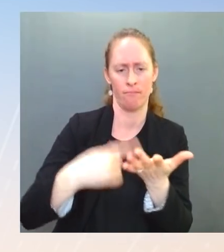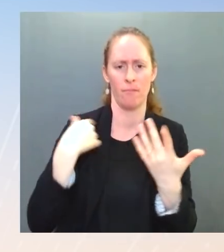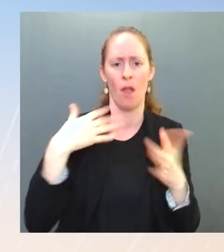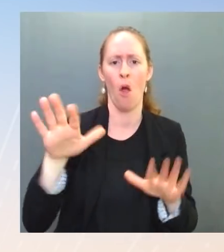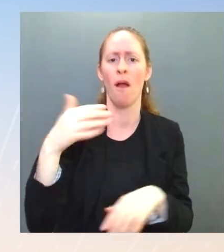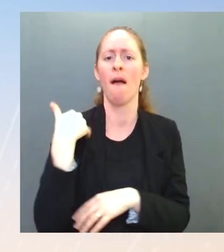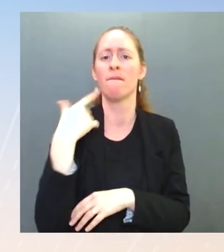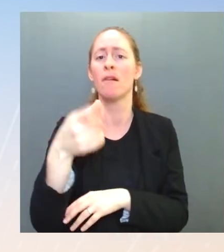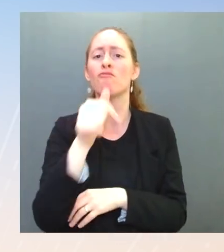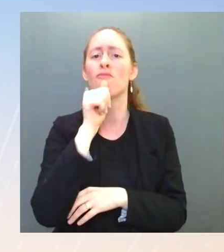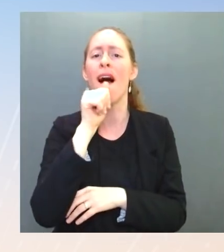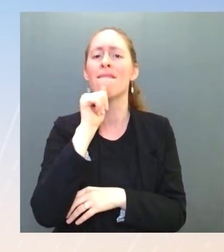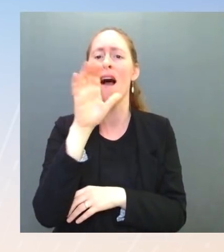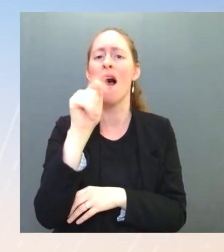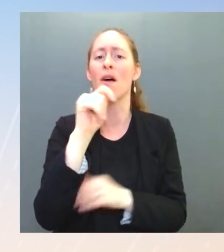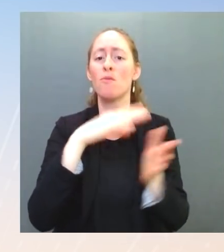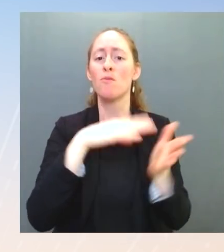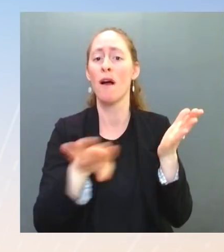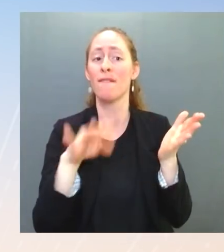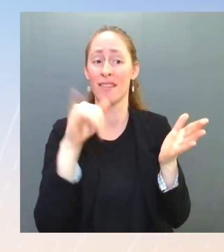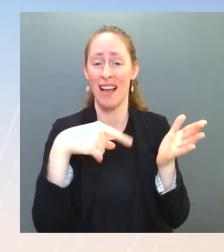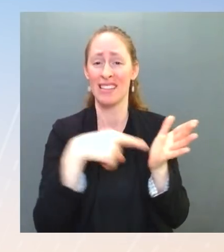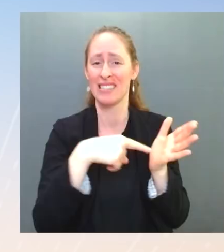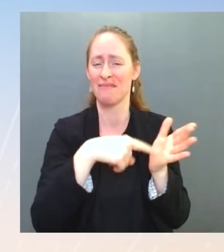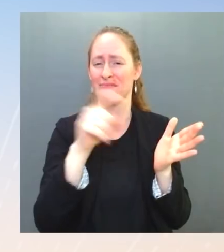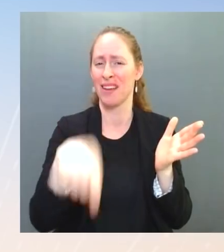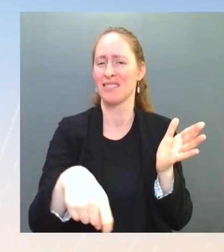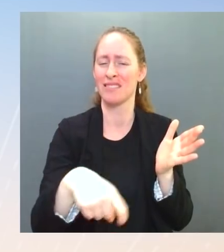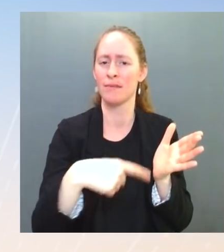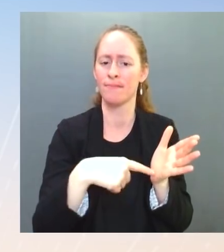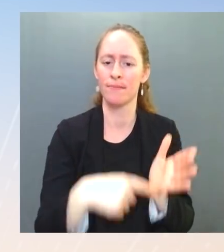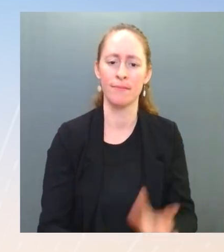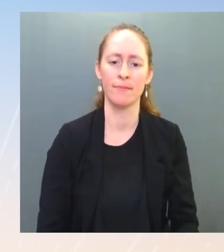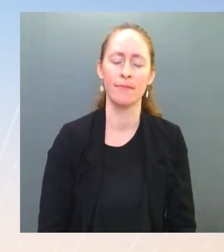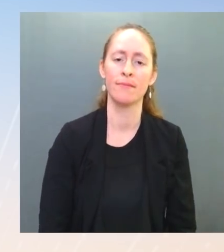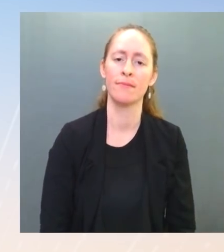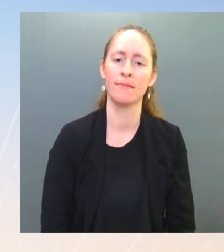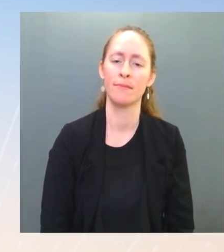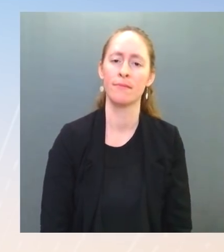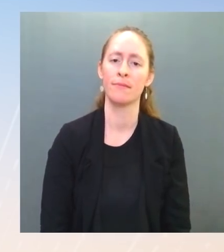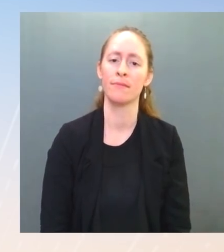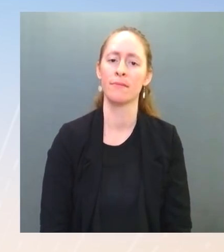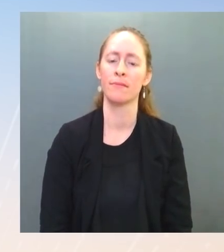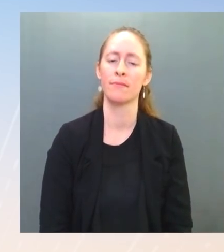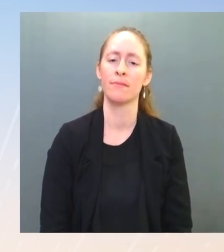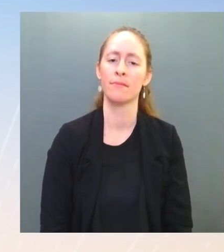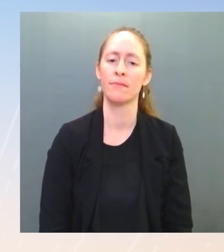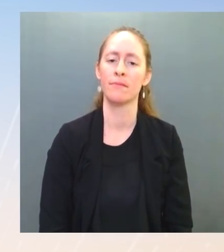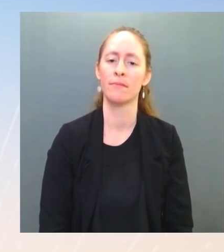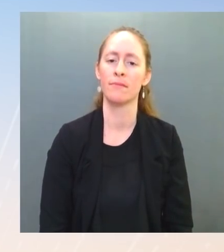and having formally served at the State Department, it is not typically constructive to talk a great deal